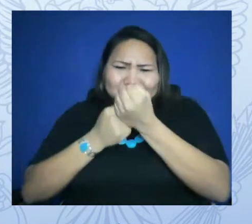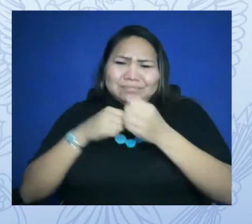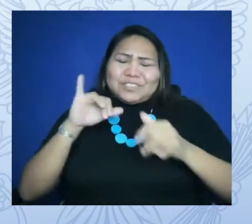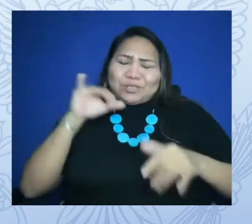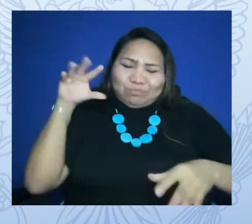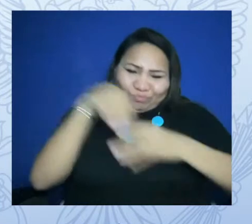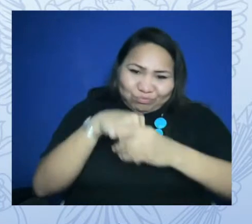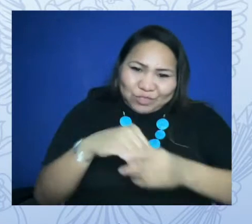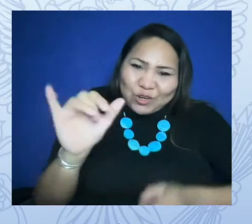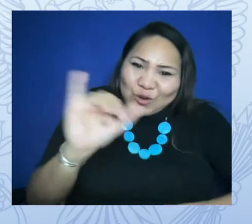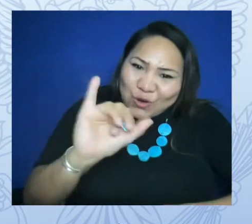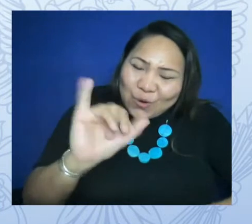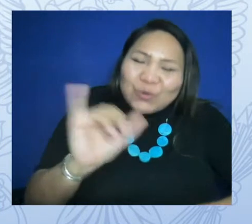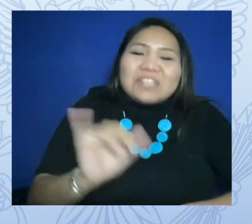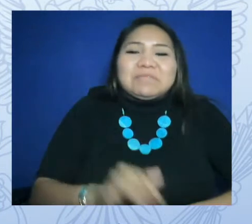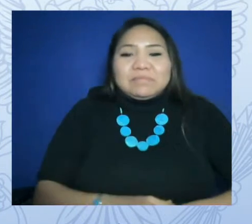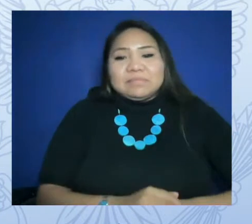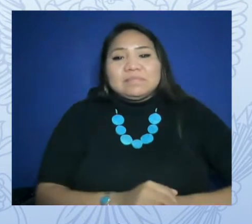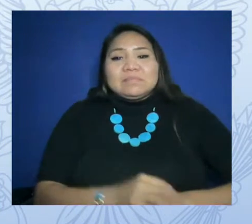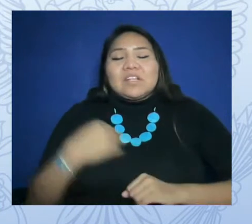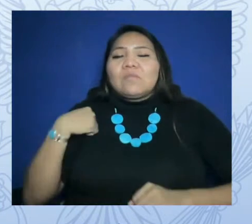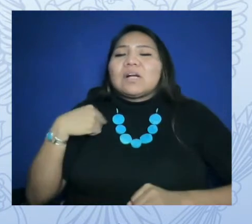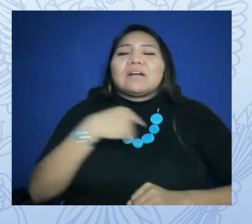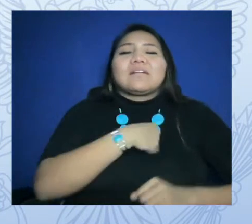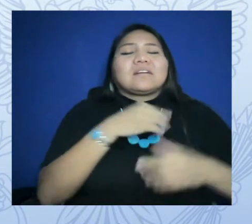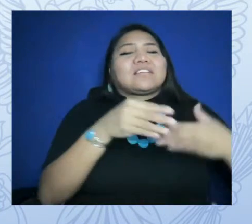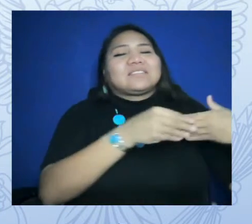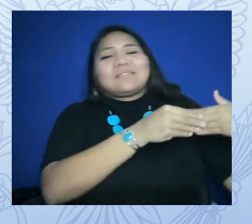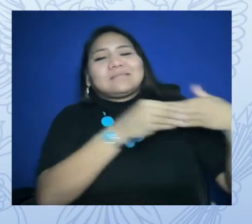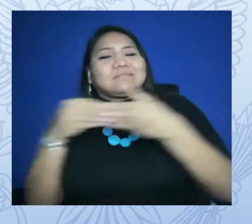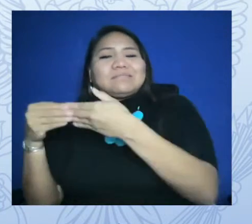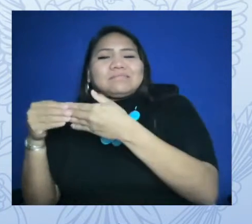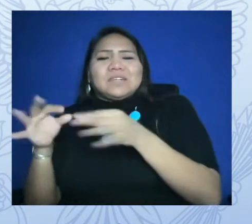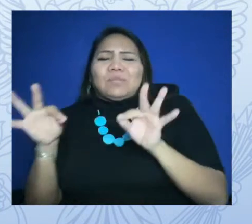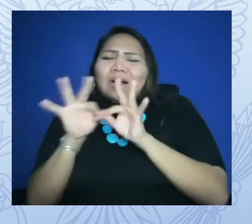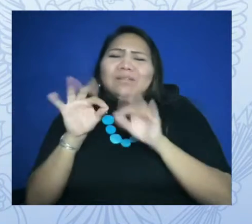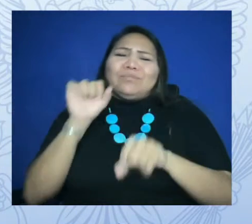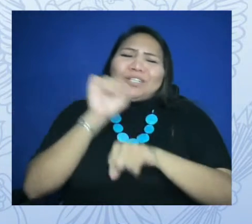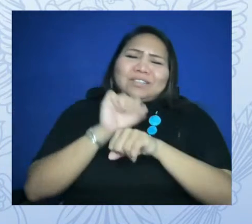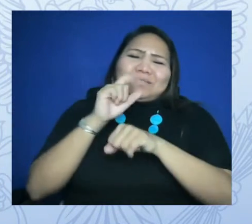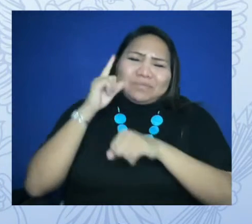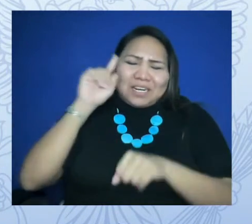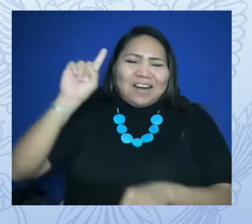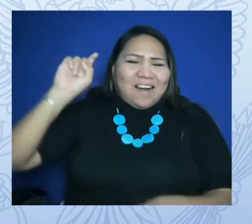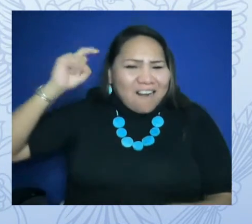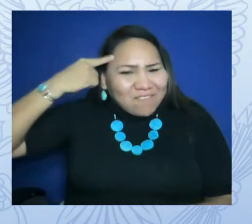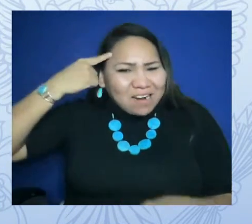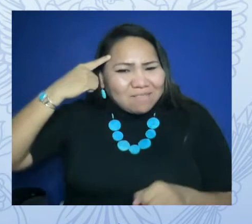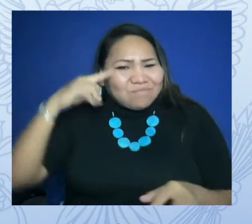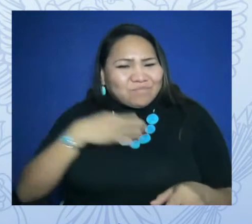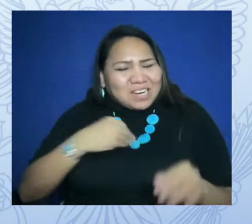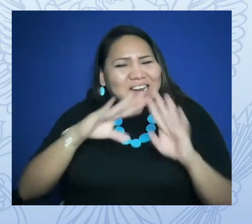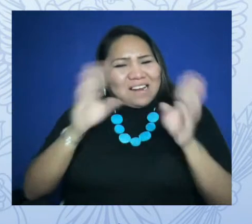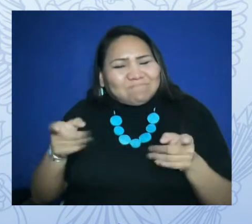we are leading critical work across this administration, including Chief Lynne Malaba, the first Native American